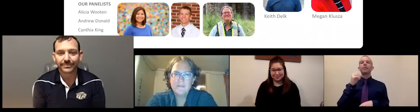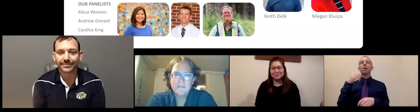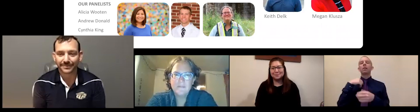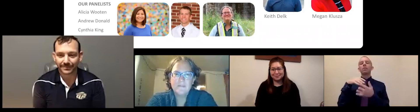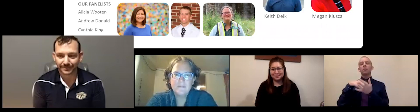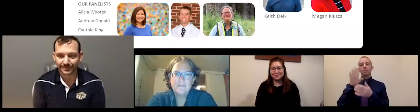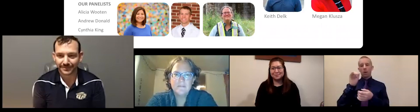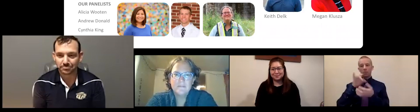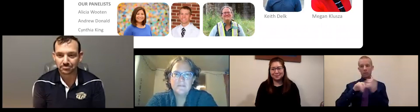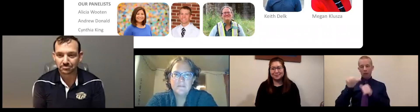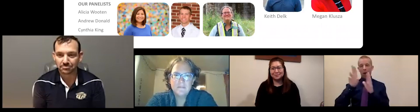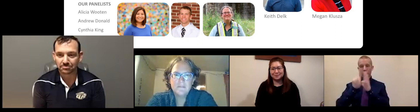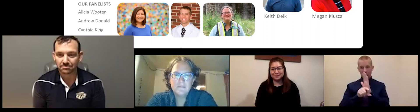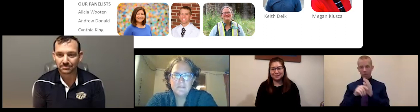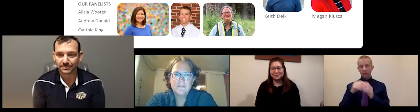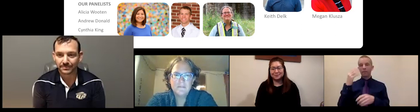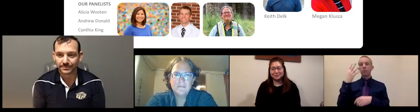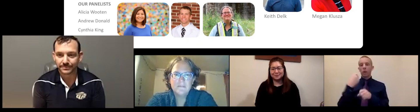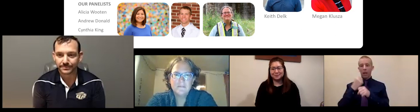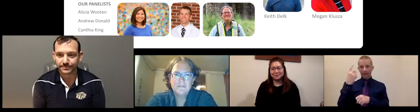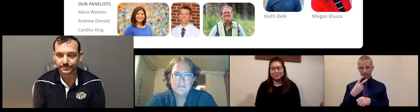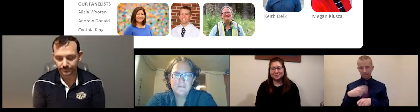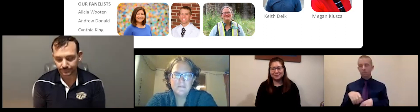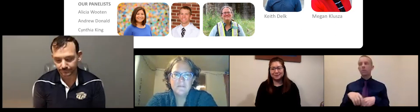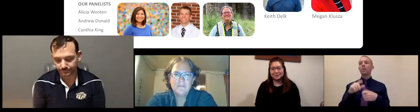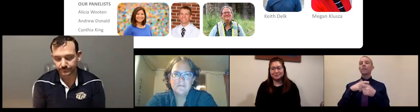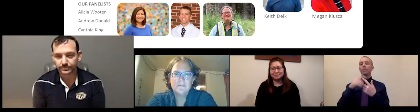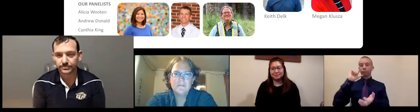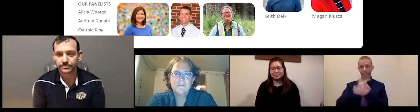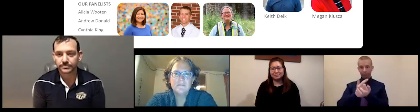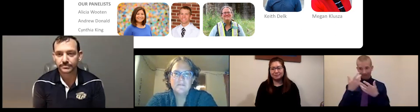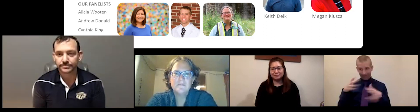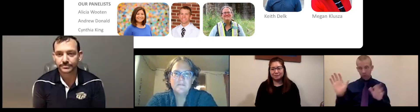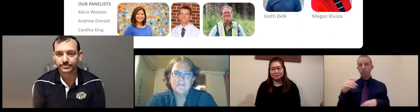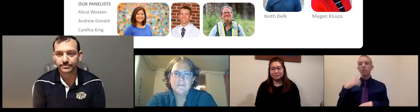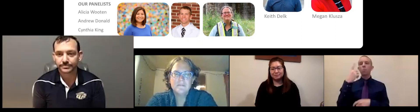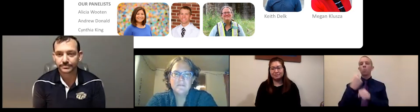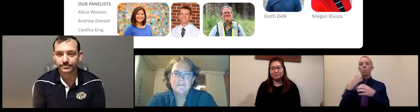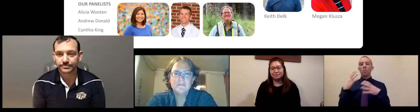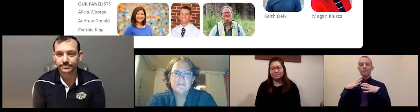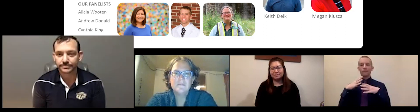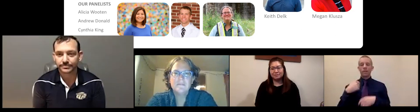So I studied biomedical science as an undergraduate student for four and a half years. After I graduated, I took one year off.